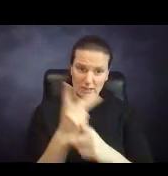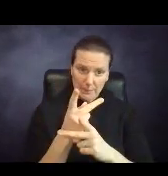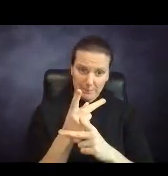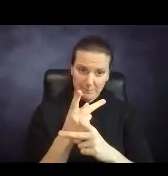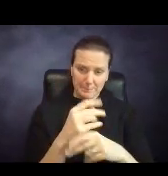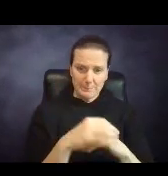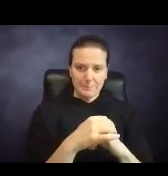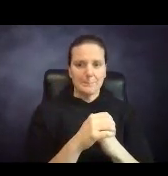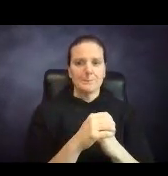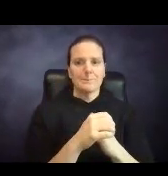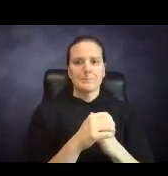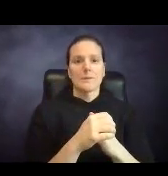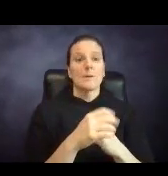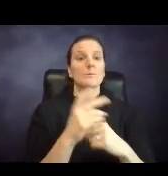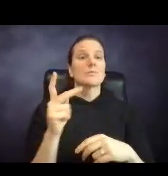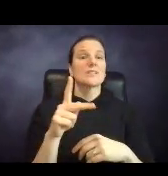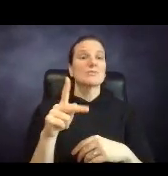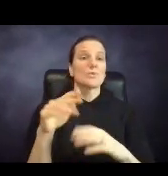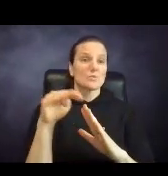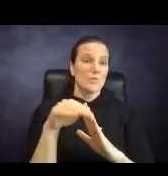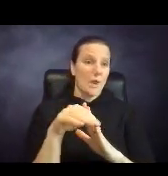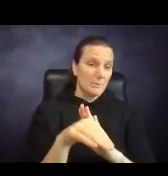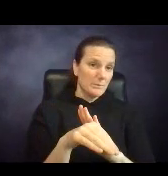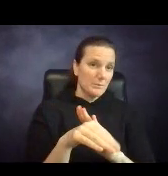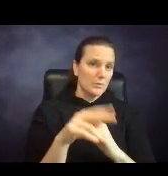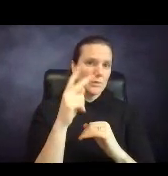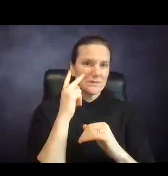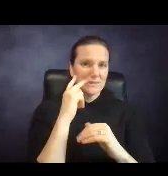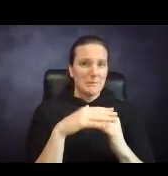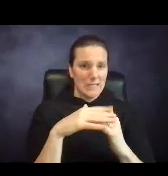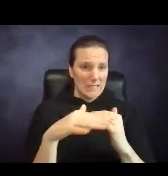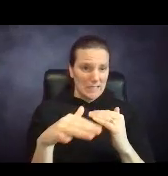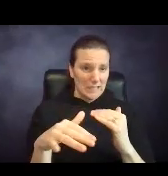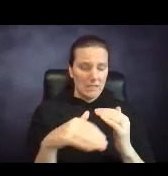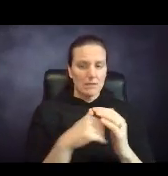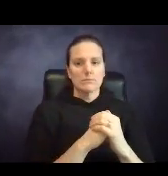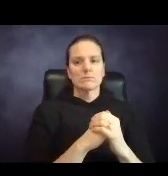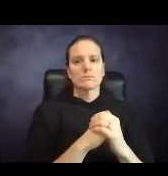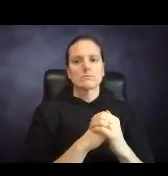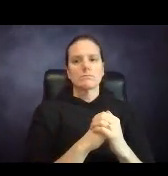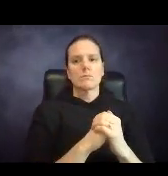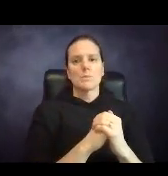And then again when the progesterone drops the, you'll start to see bleeding. So if women were put on